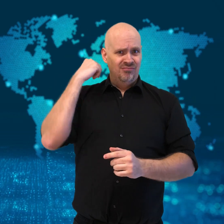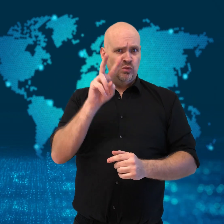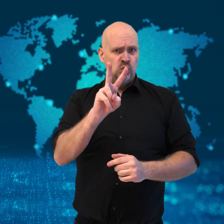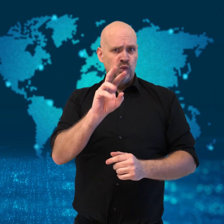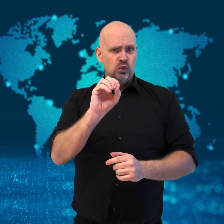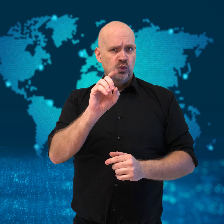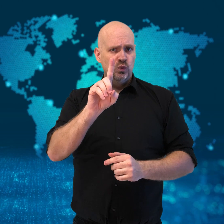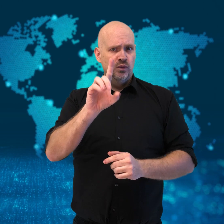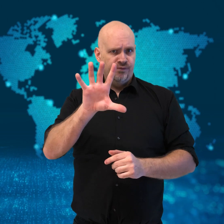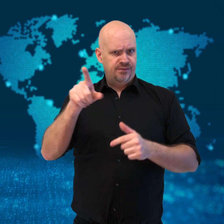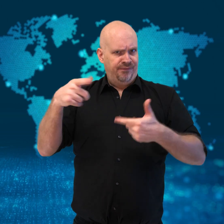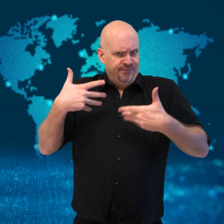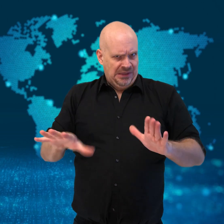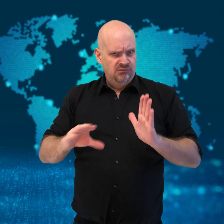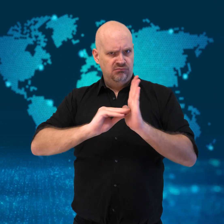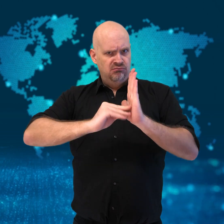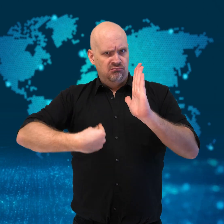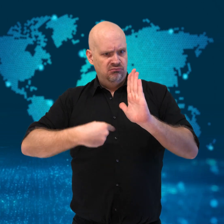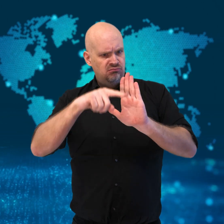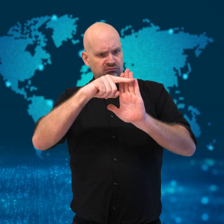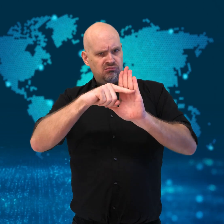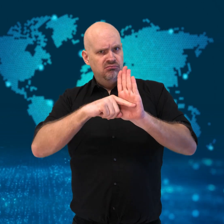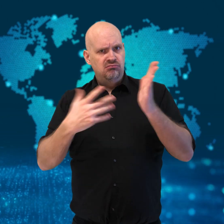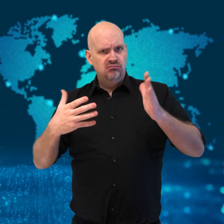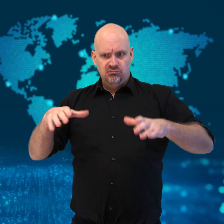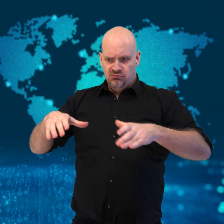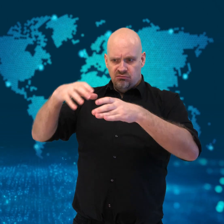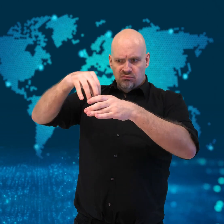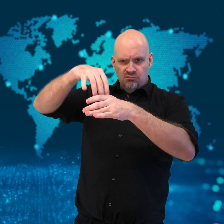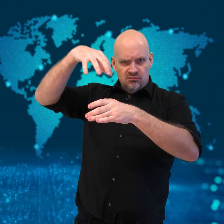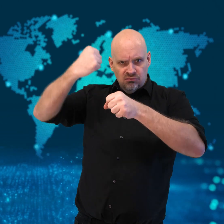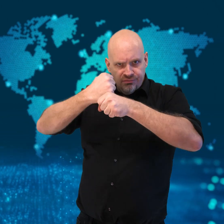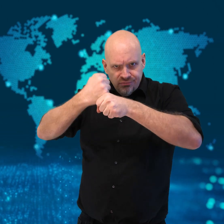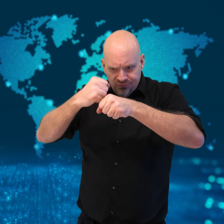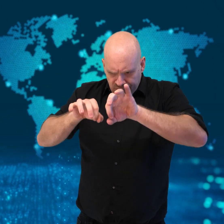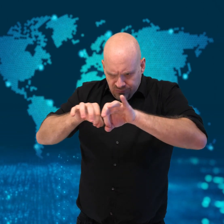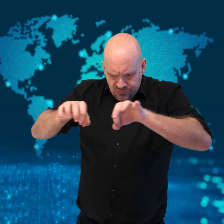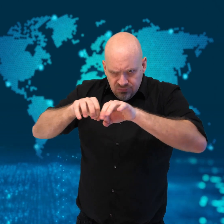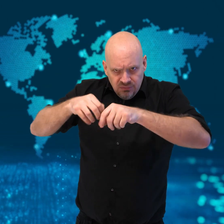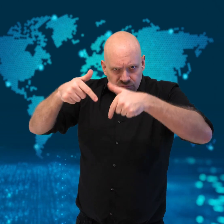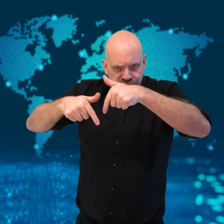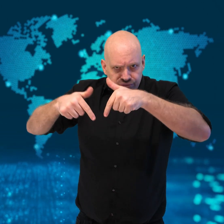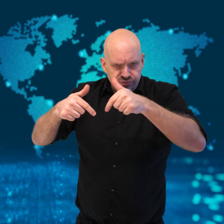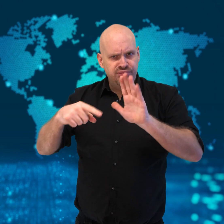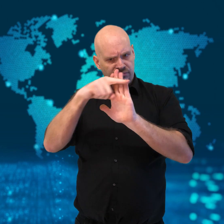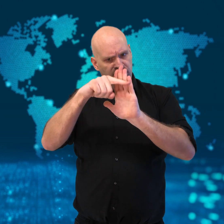The deal, negotiated by former US President Obama,